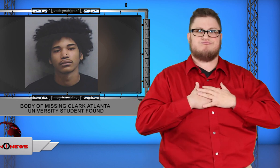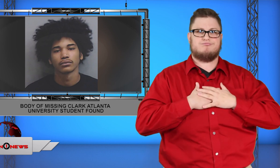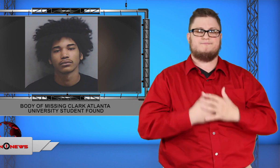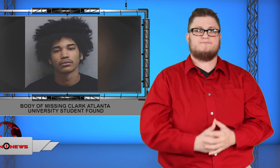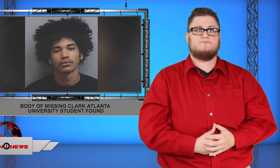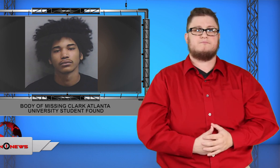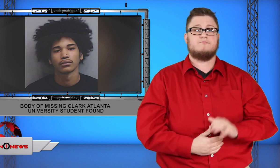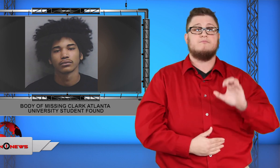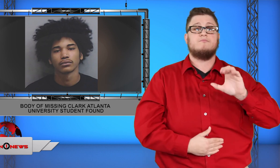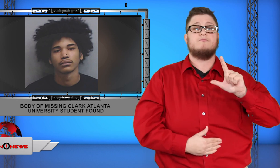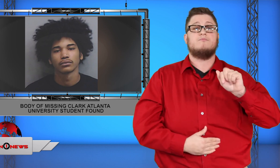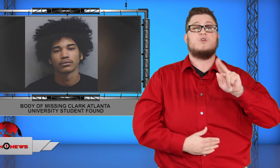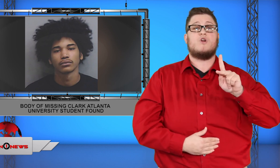possible and has been absolutely heartbreaking."